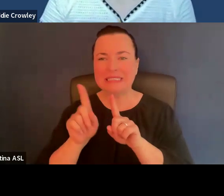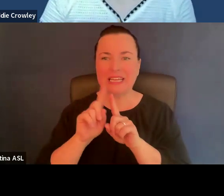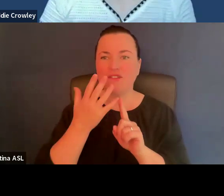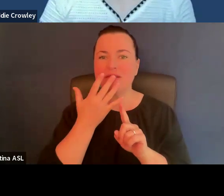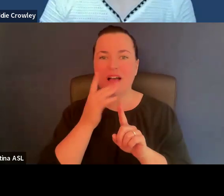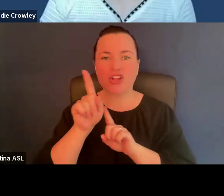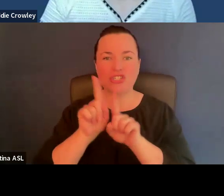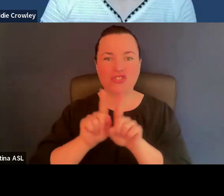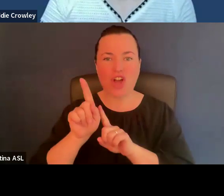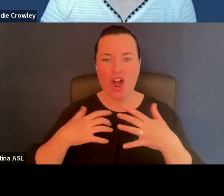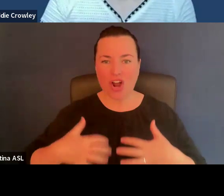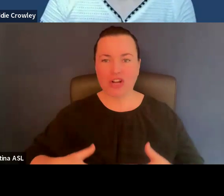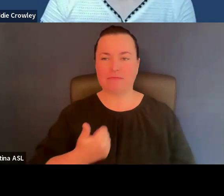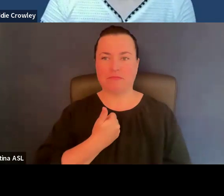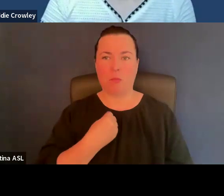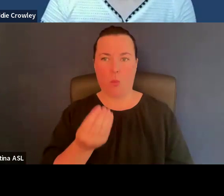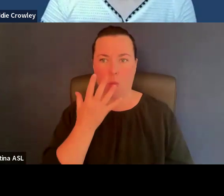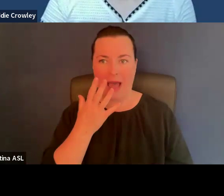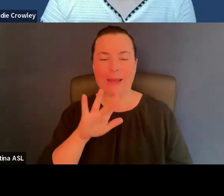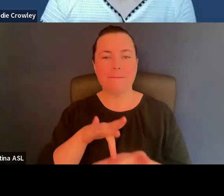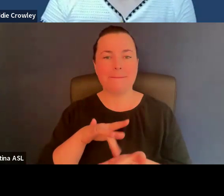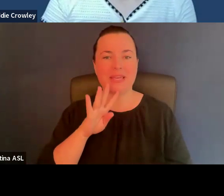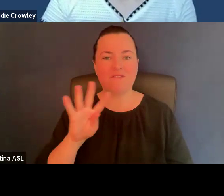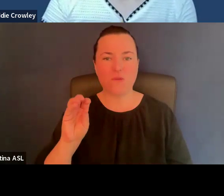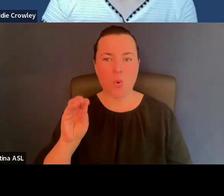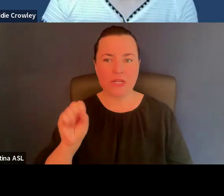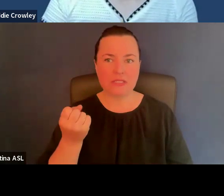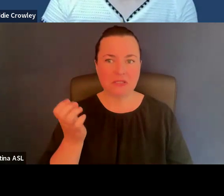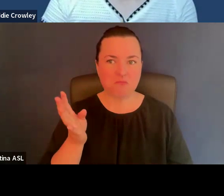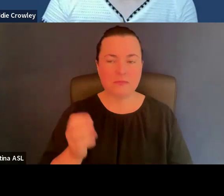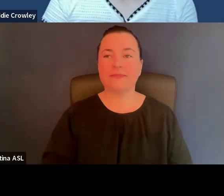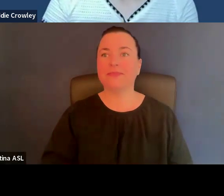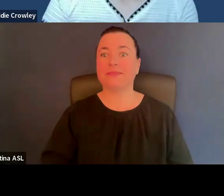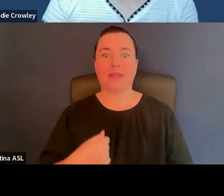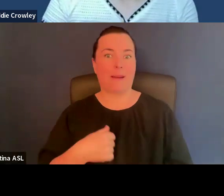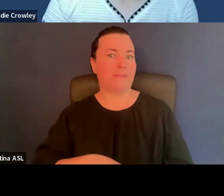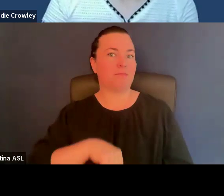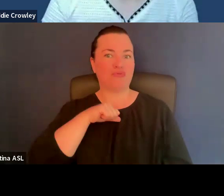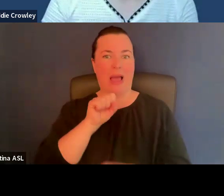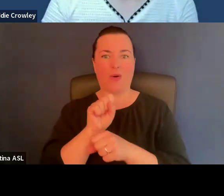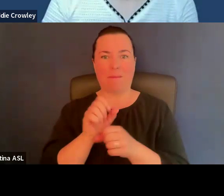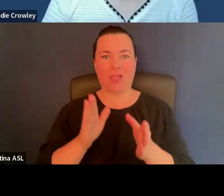I'm white, in my mid forties, I am a proud employee of Disability Rights Florida.